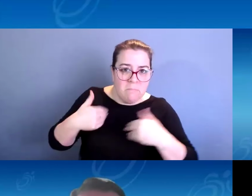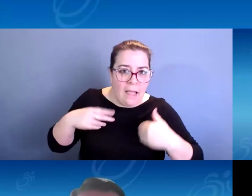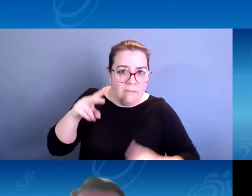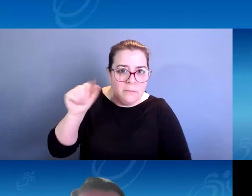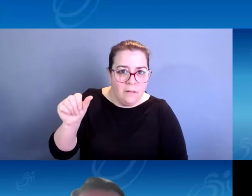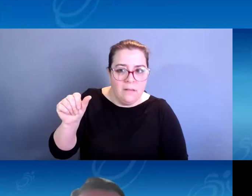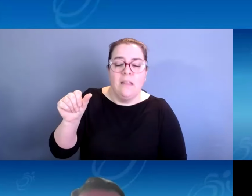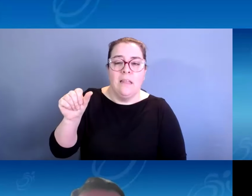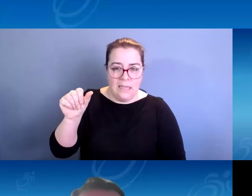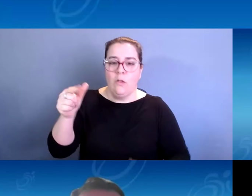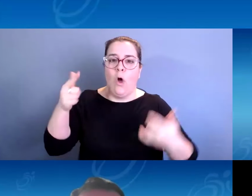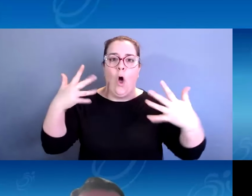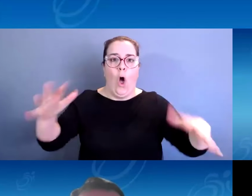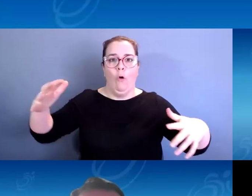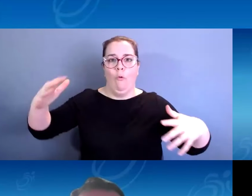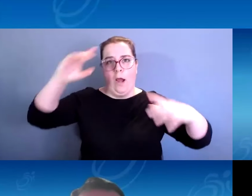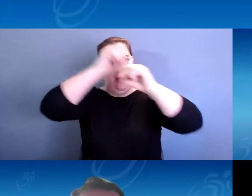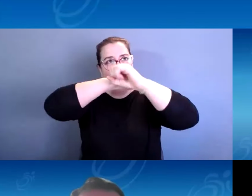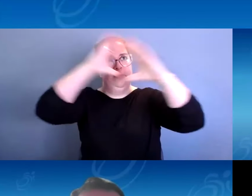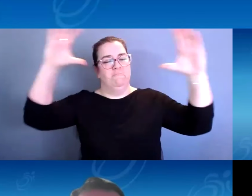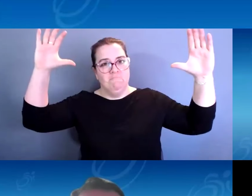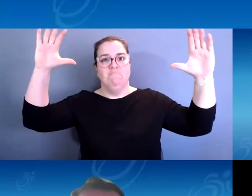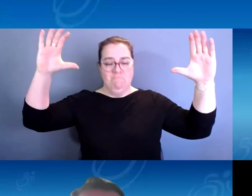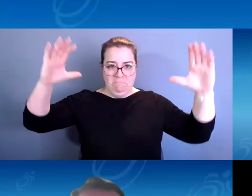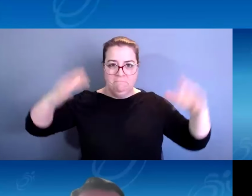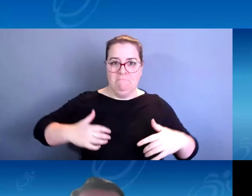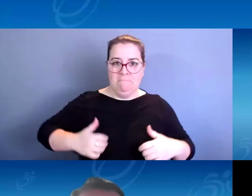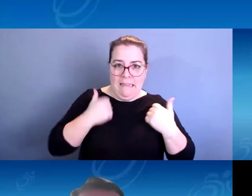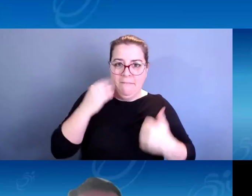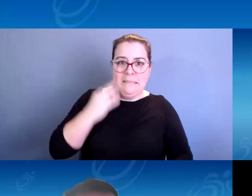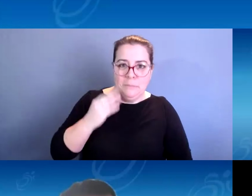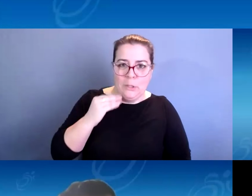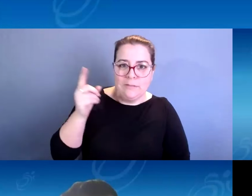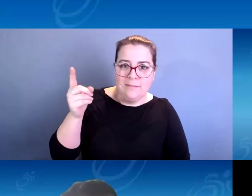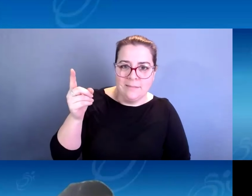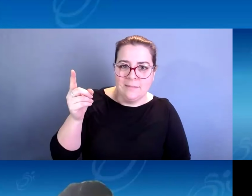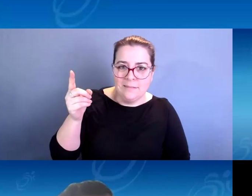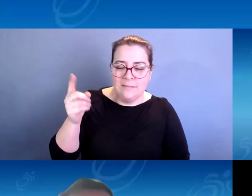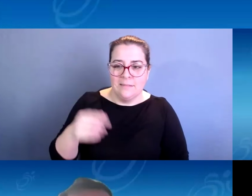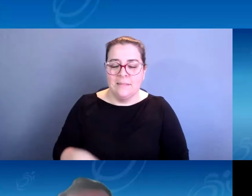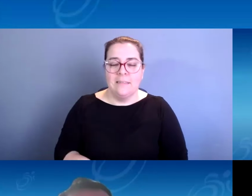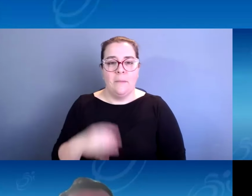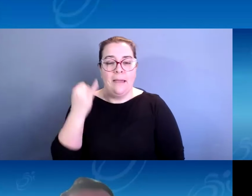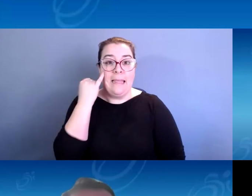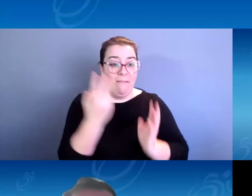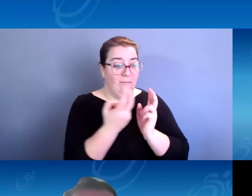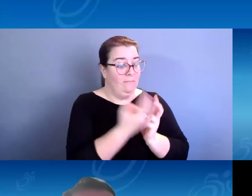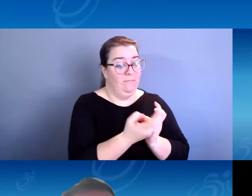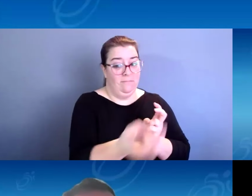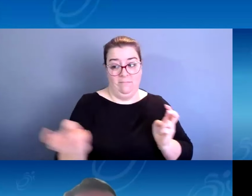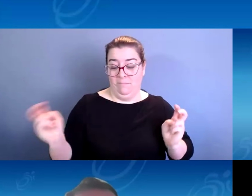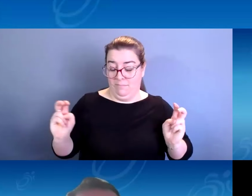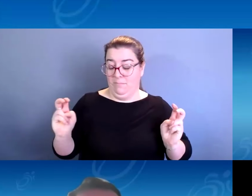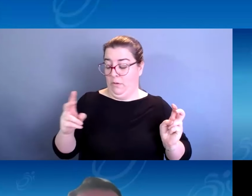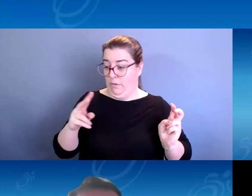They wouldn't have so many questions if they just had people in the room around the table that could answer those questions, with them and for them,